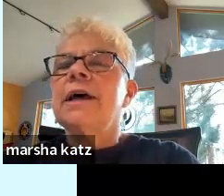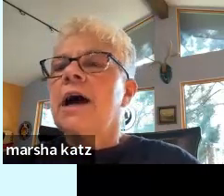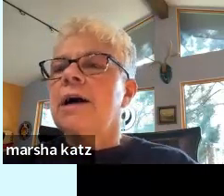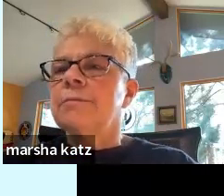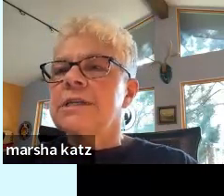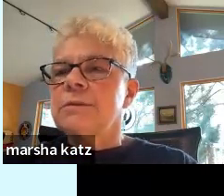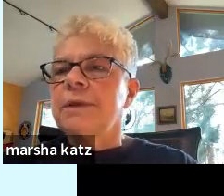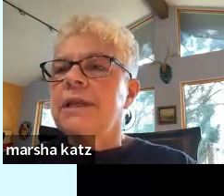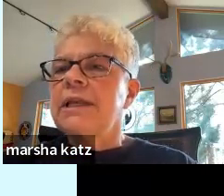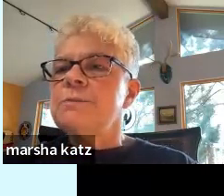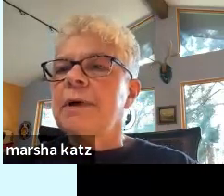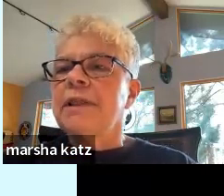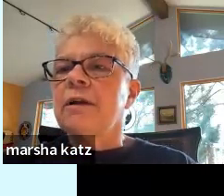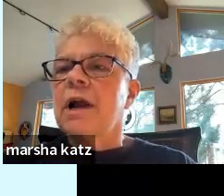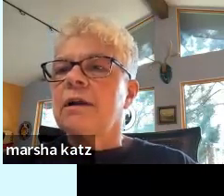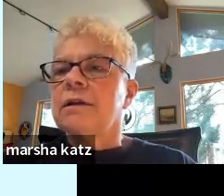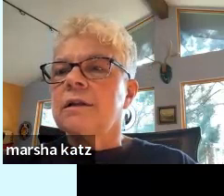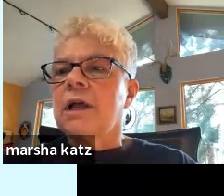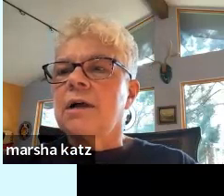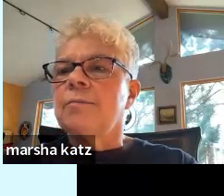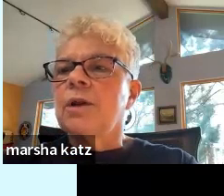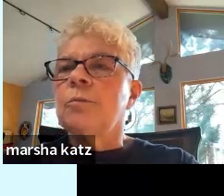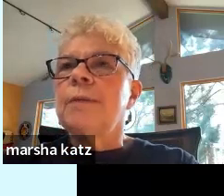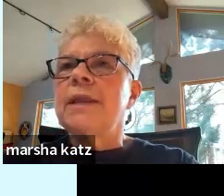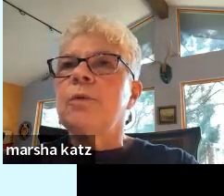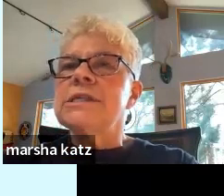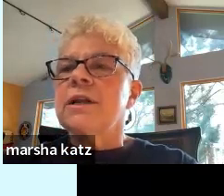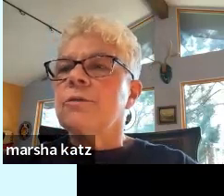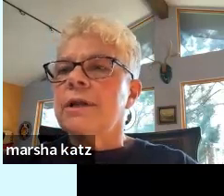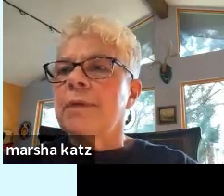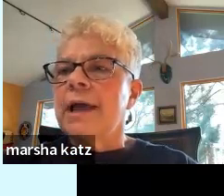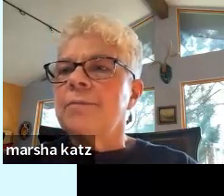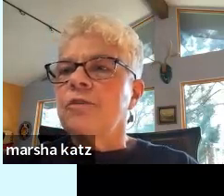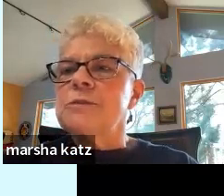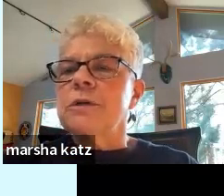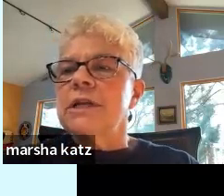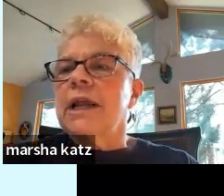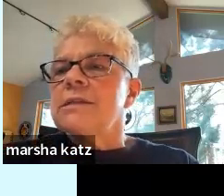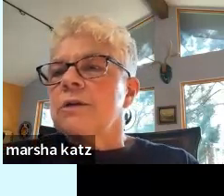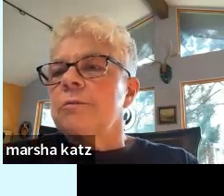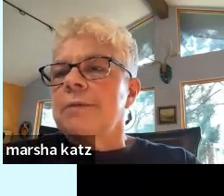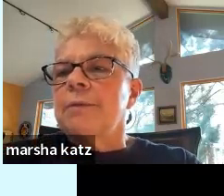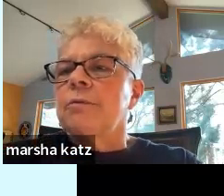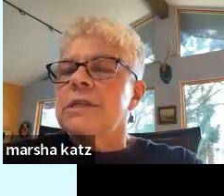community and are therefore everybody. In literature and theater, there